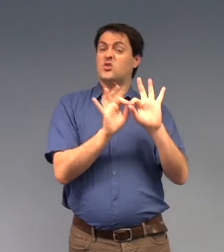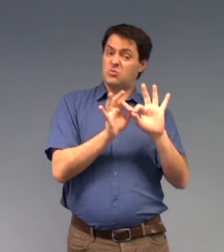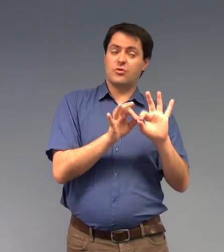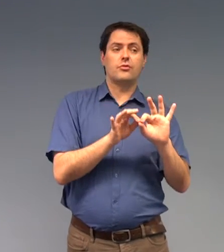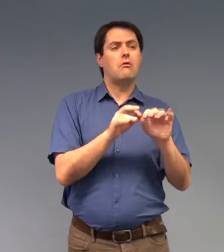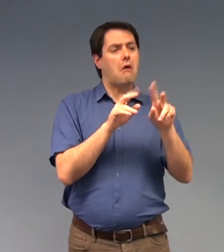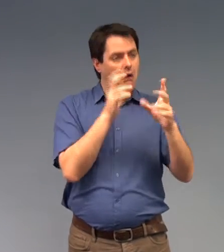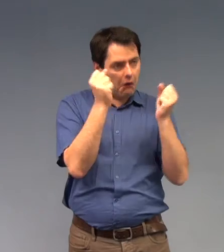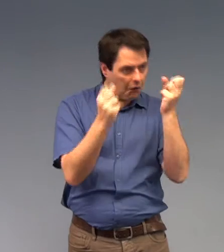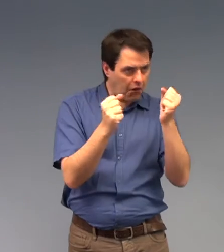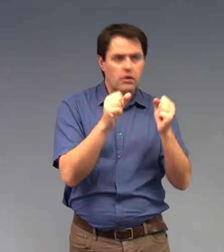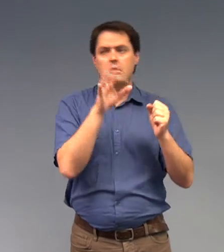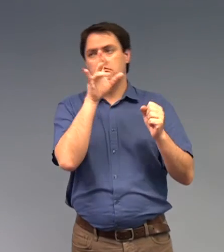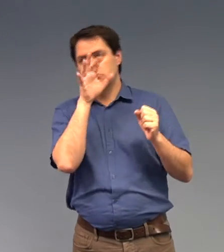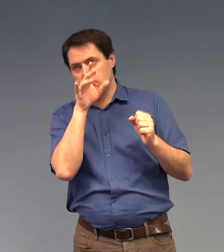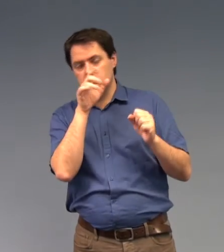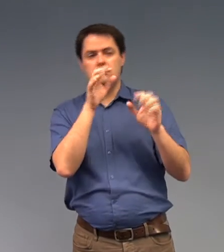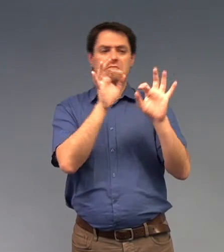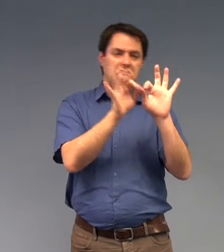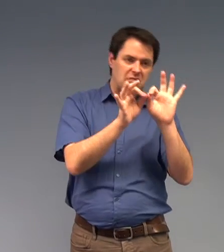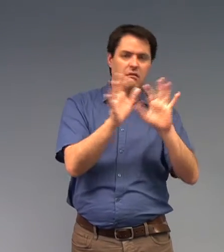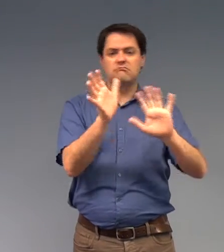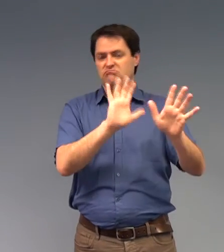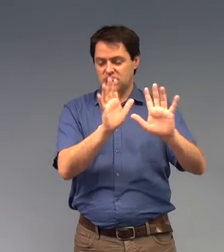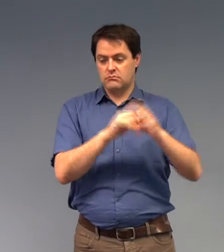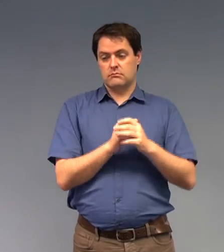we saw that Sarah's sisters worked